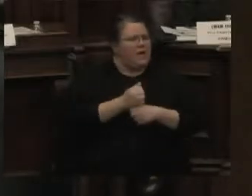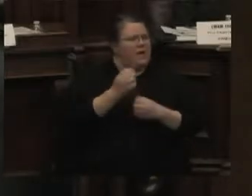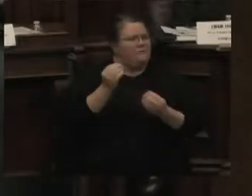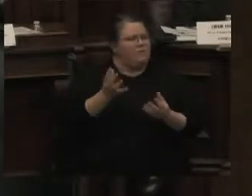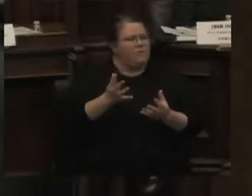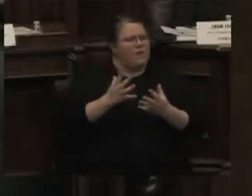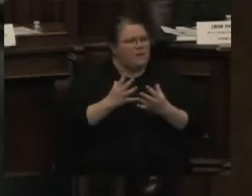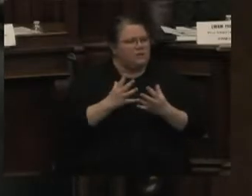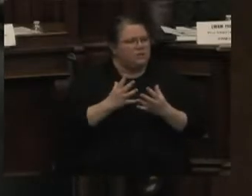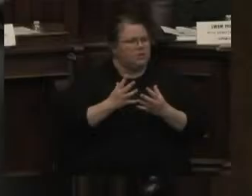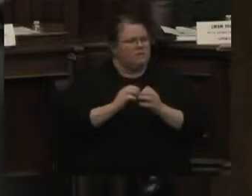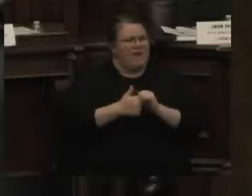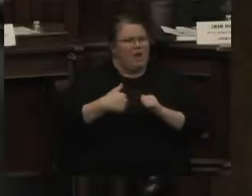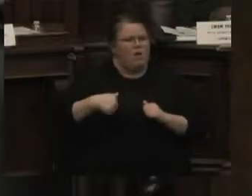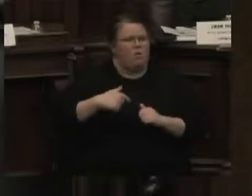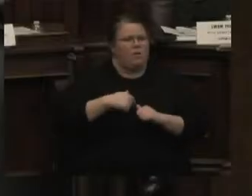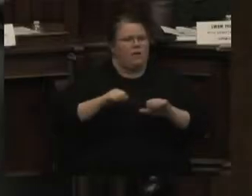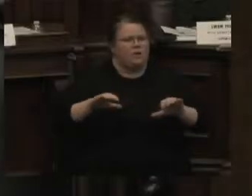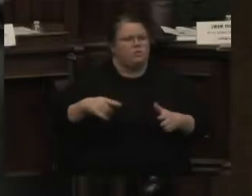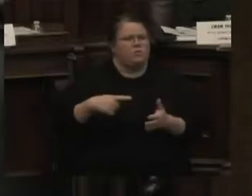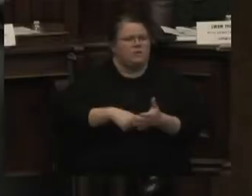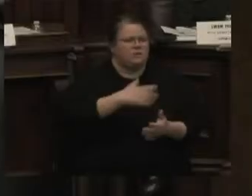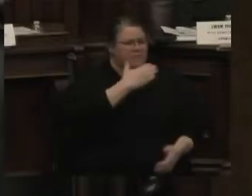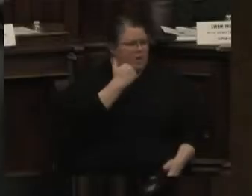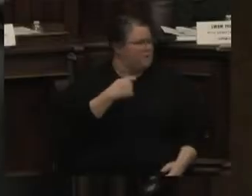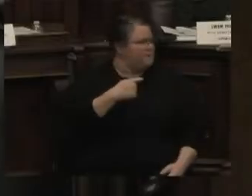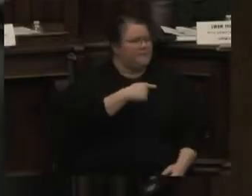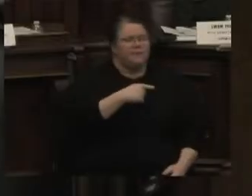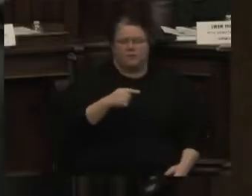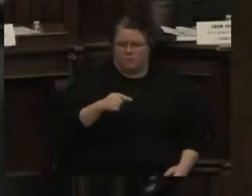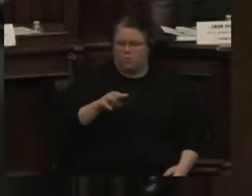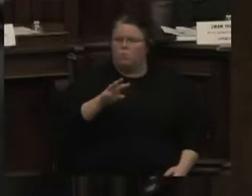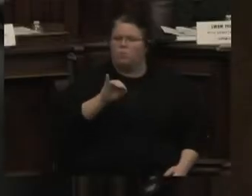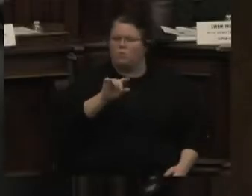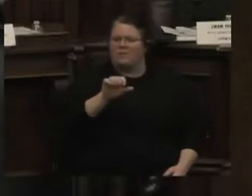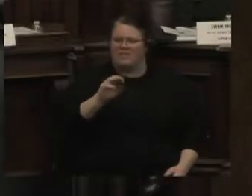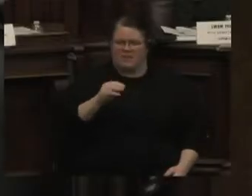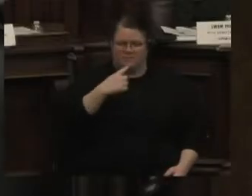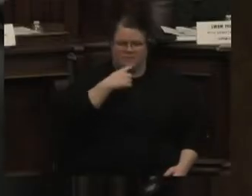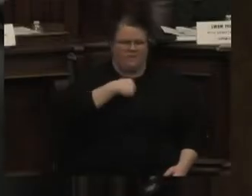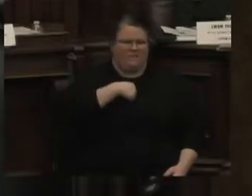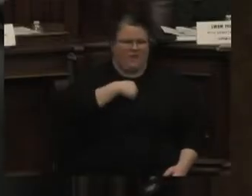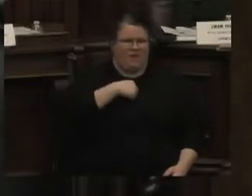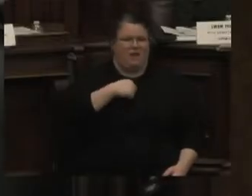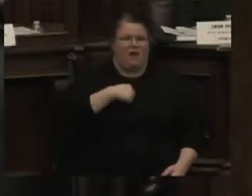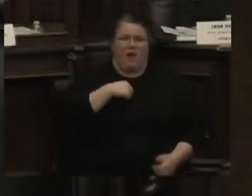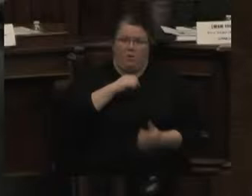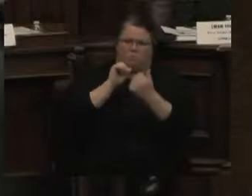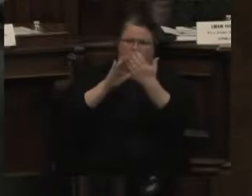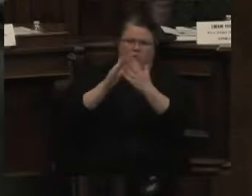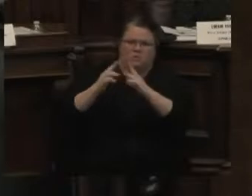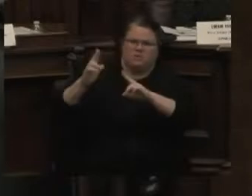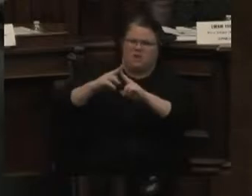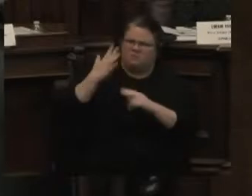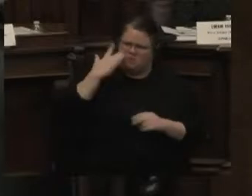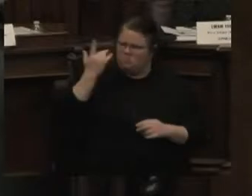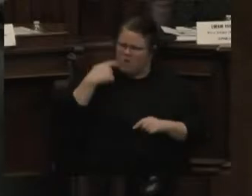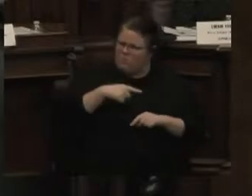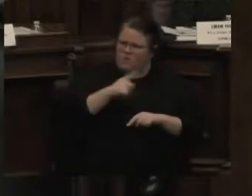pleased or satisfied, or get information as to how we can do